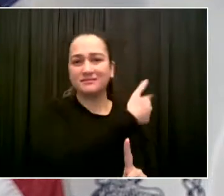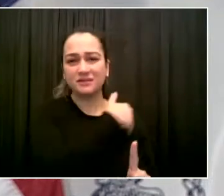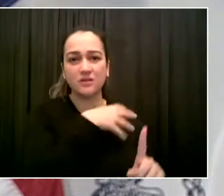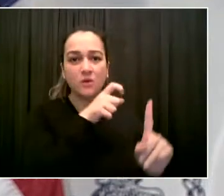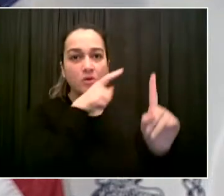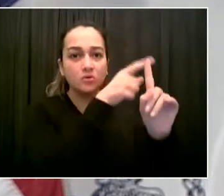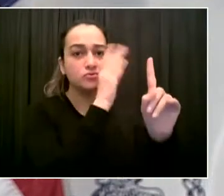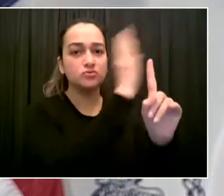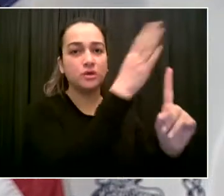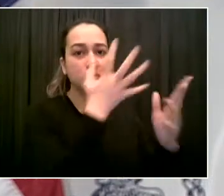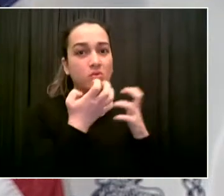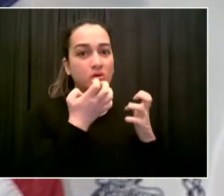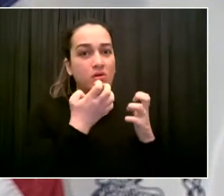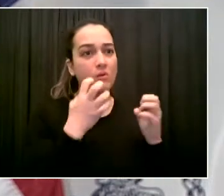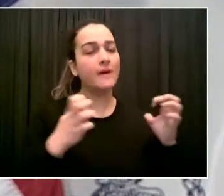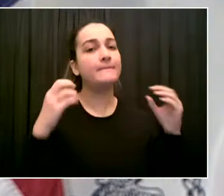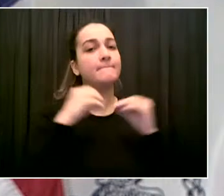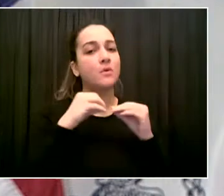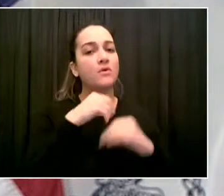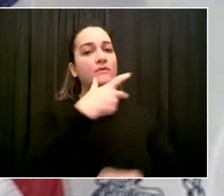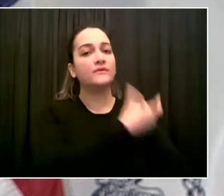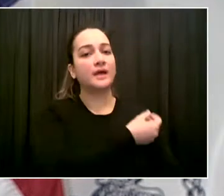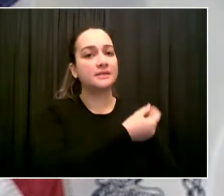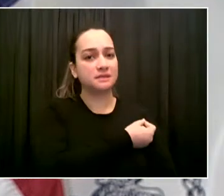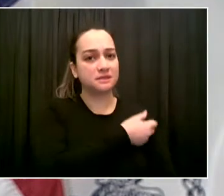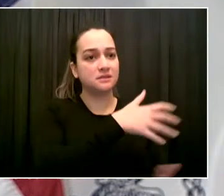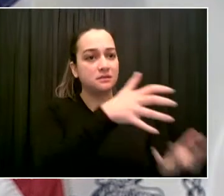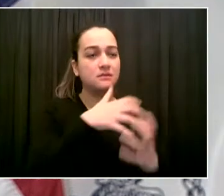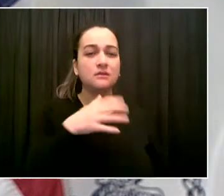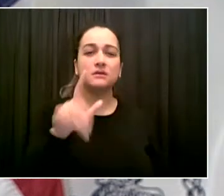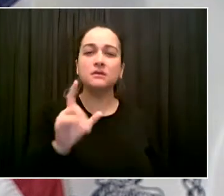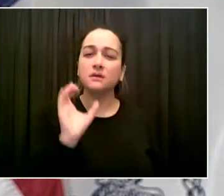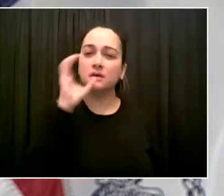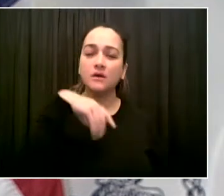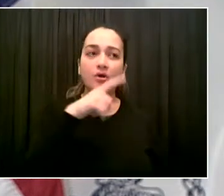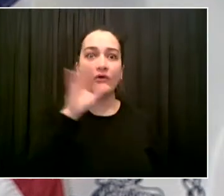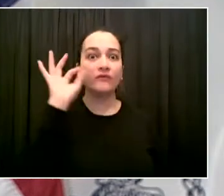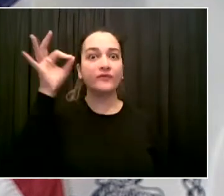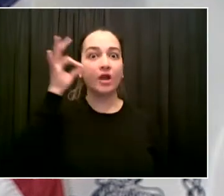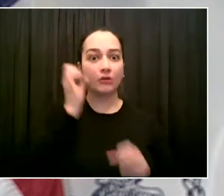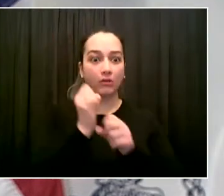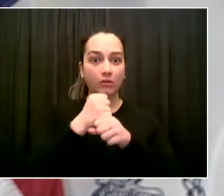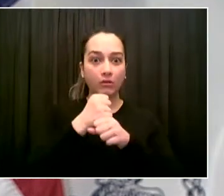OFFICICS.E SO WE CAN CUT OUT THE MIDDLE PERSOSON AND GET TOTOWO RRK